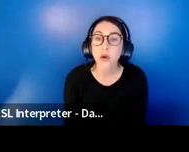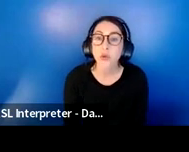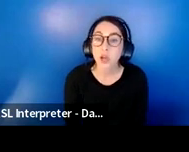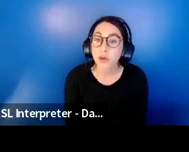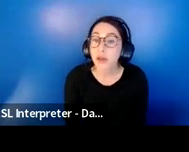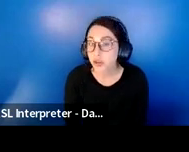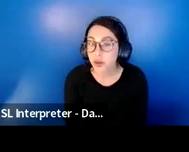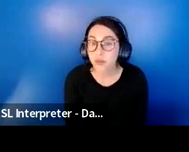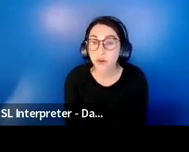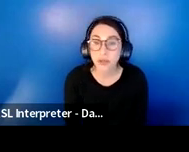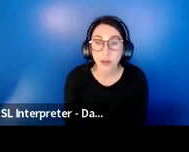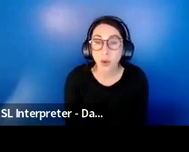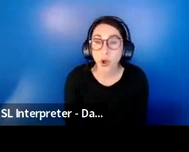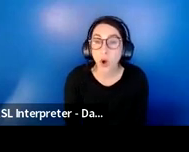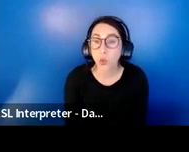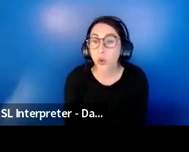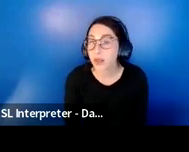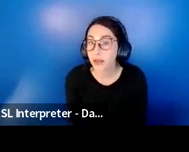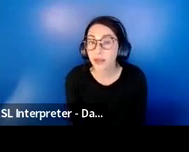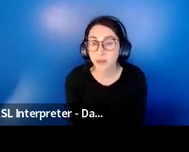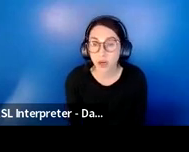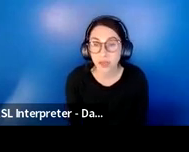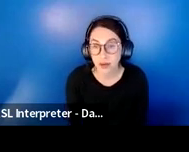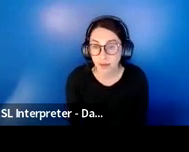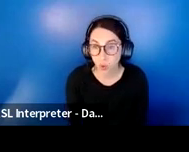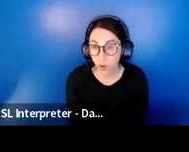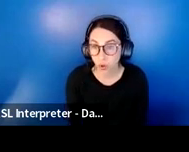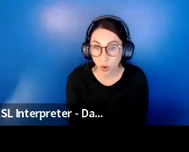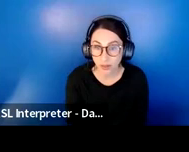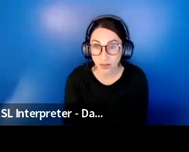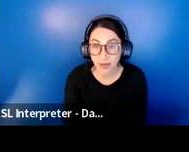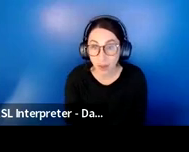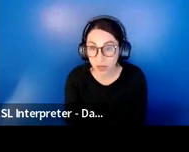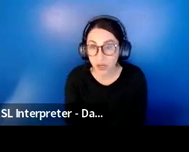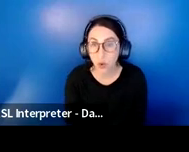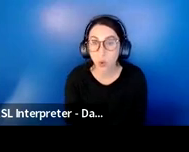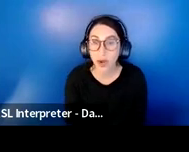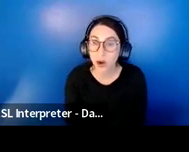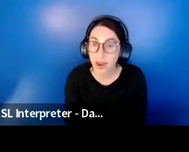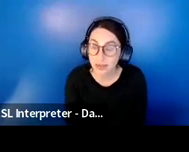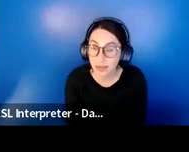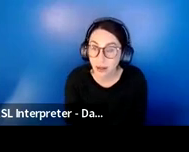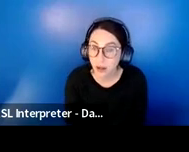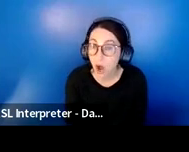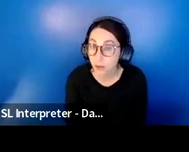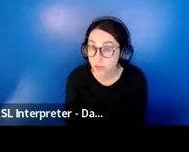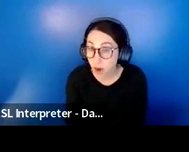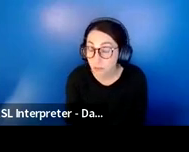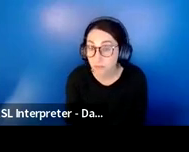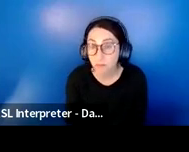ASL Interpreter - Danielle: We talk about history, for example, when the first Deaf school was established where ASL comes from.